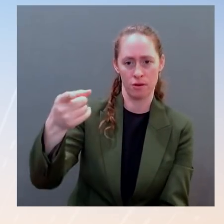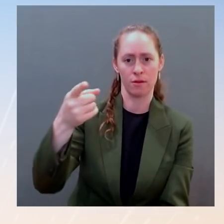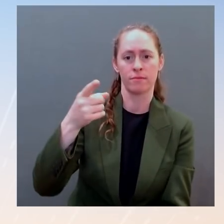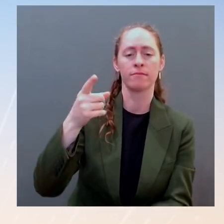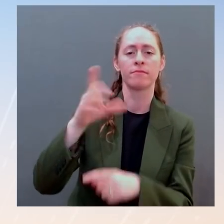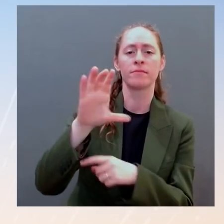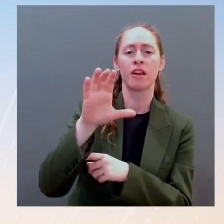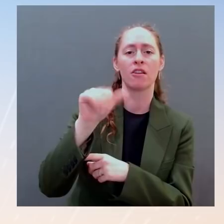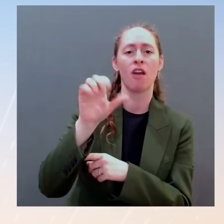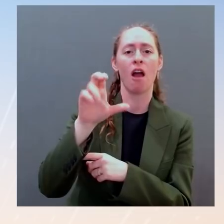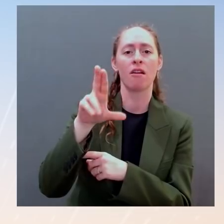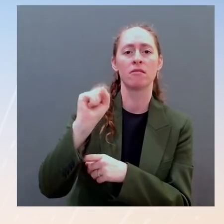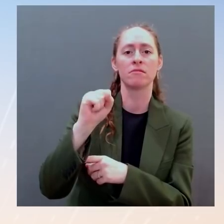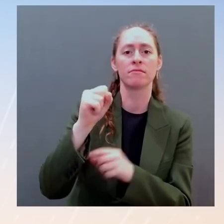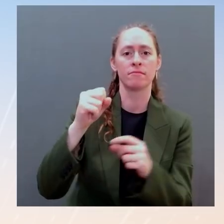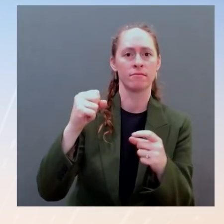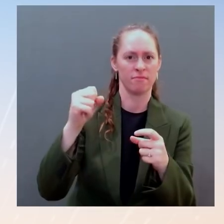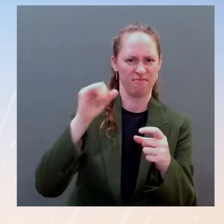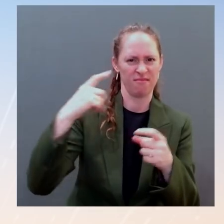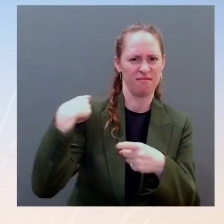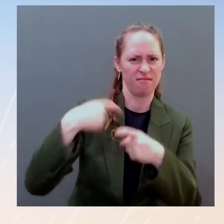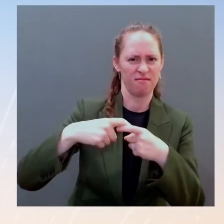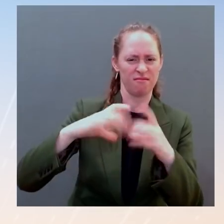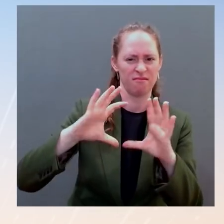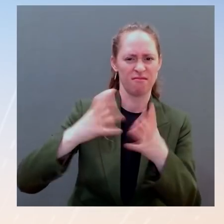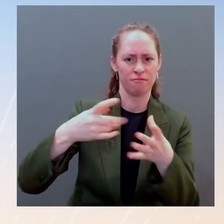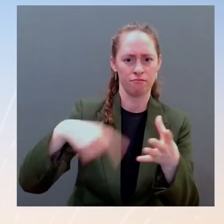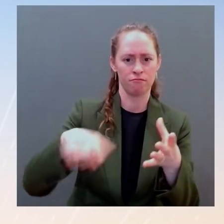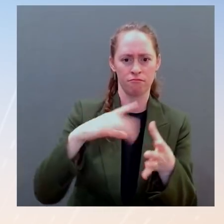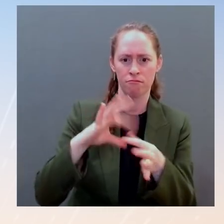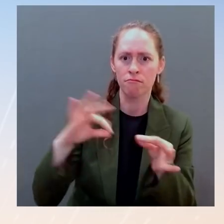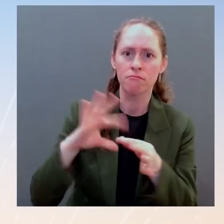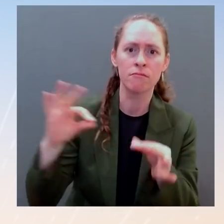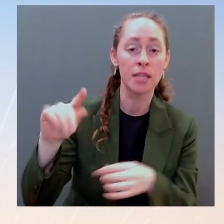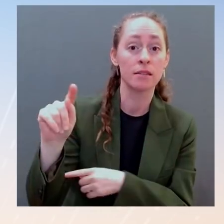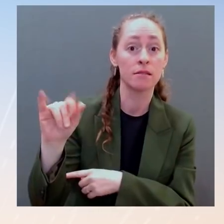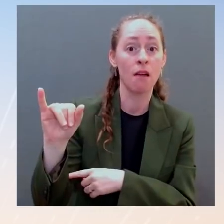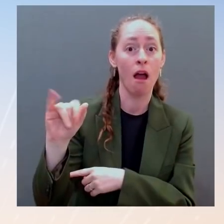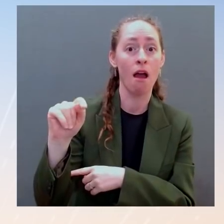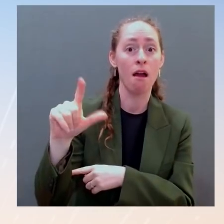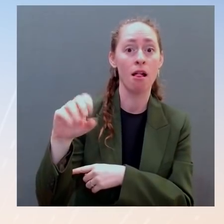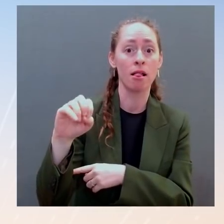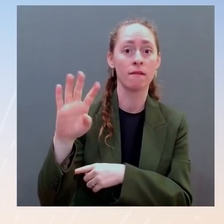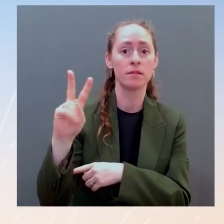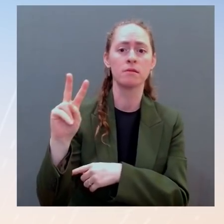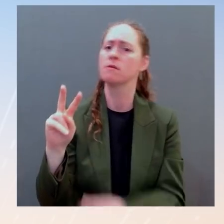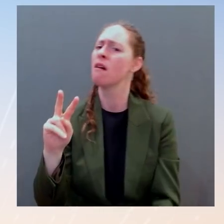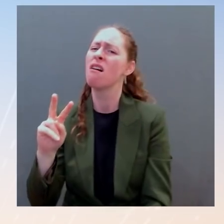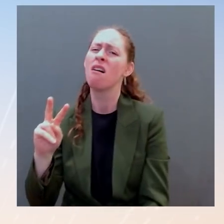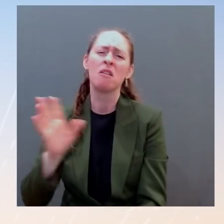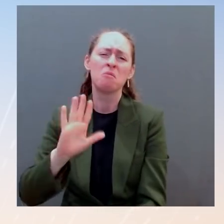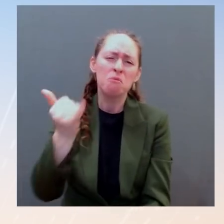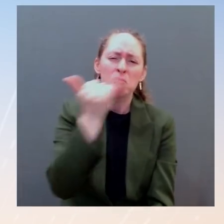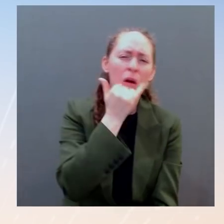and it will leave the administration unprepared for a surge at the border." Obviously, this is a subject that's likely to come up in this meeting today. What is the President's message,